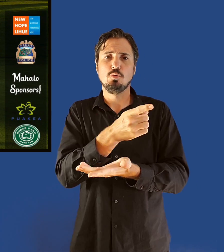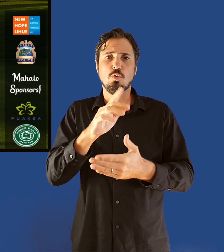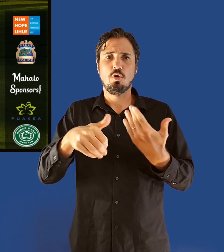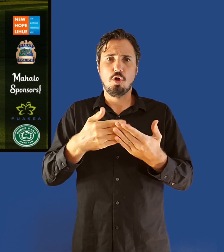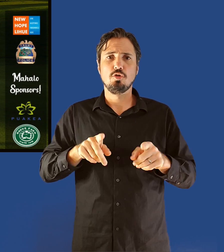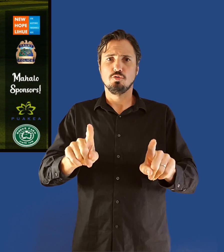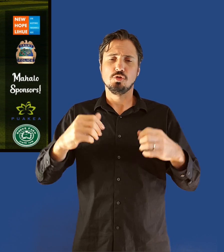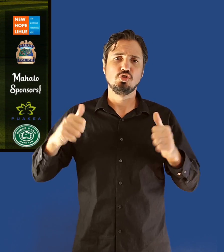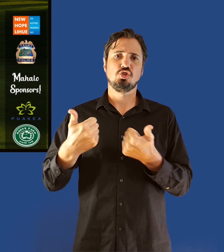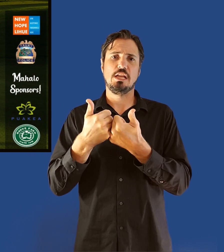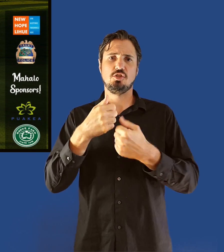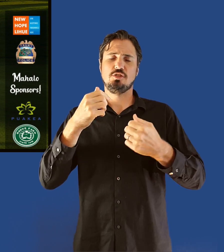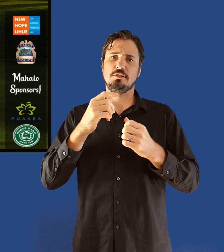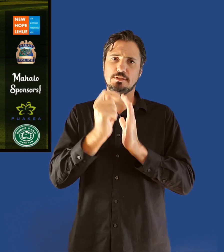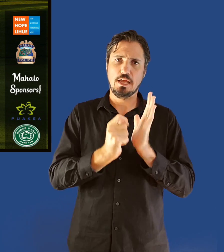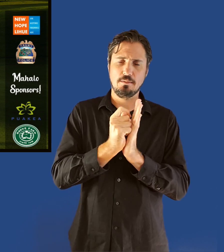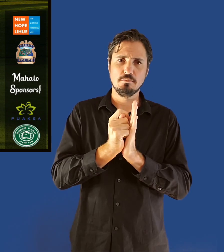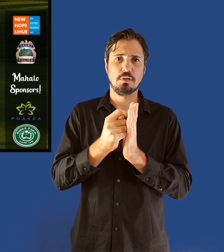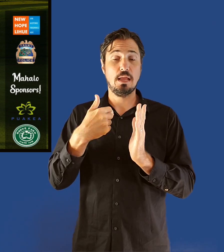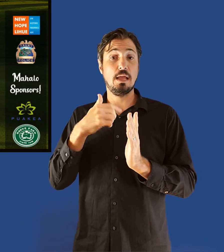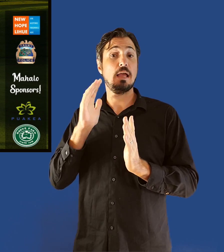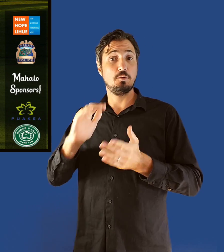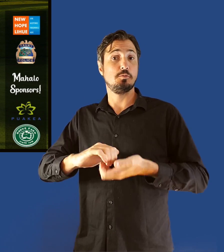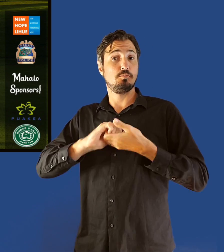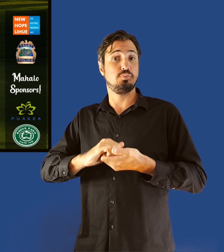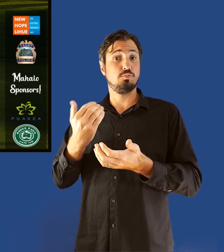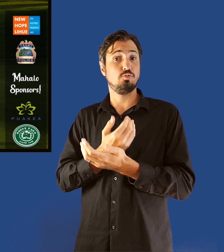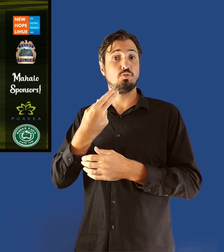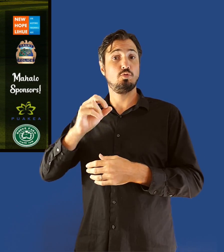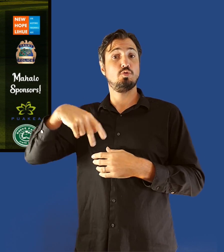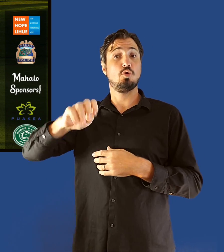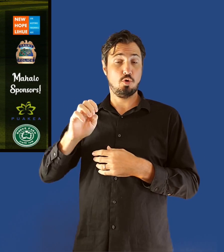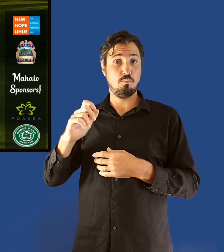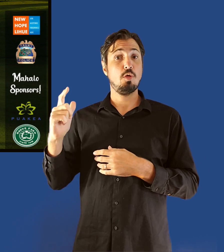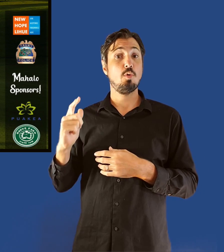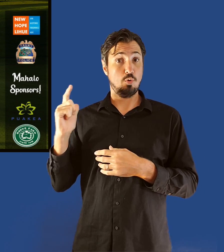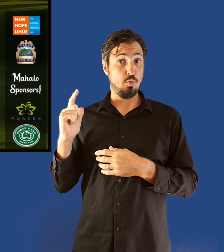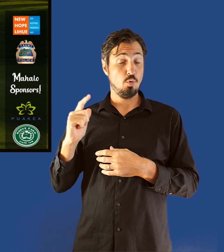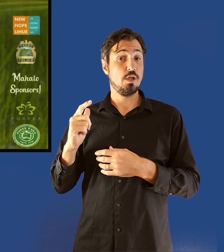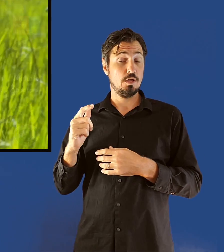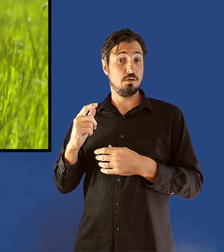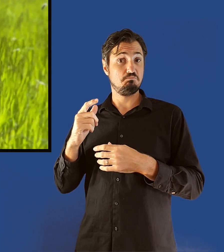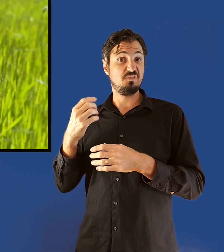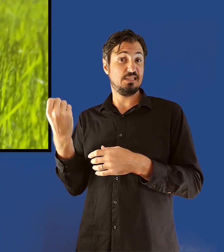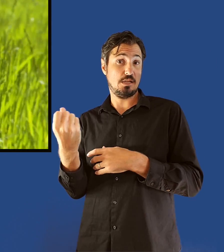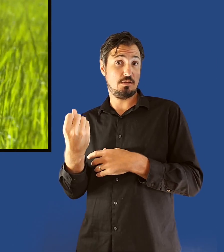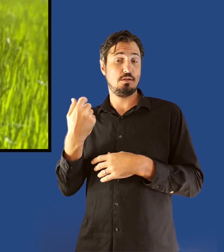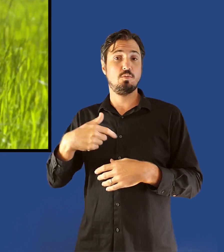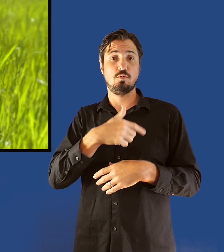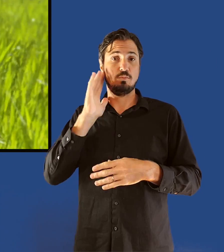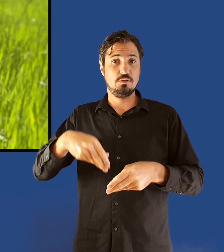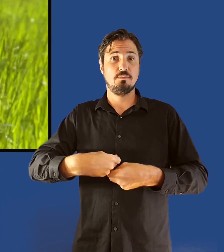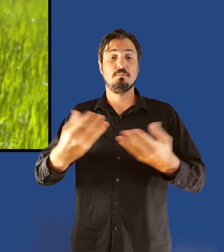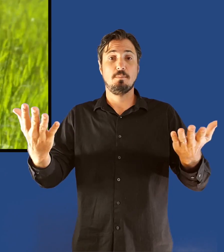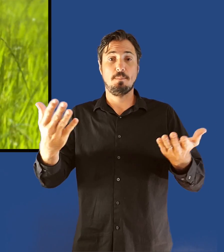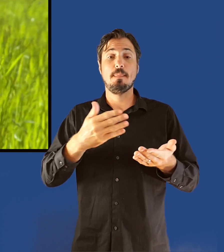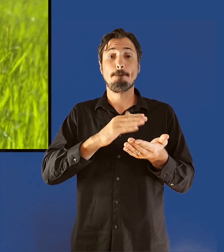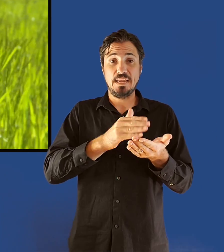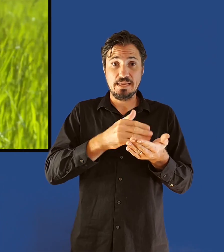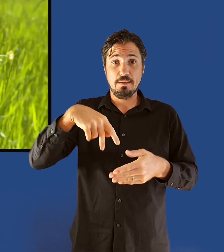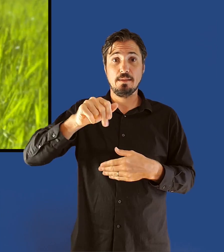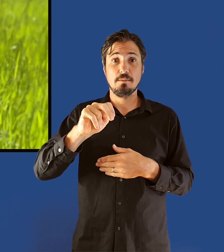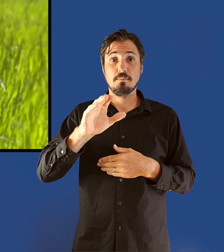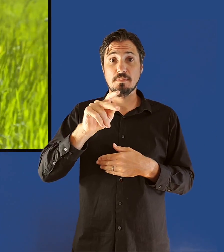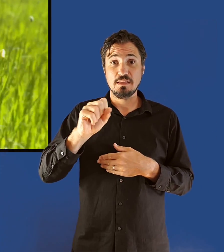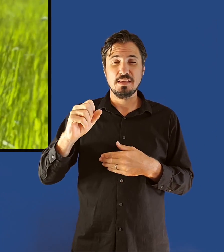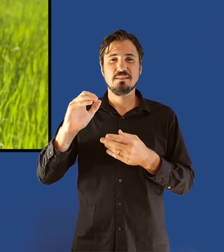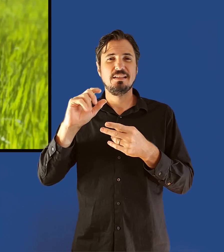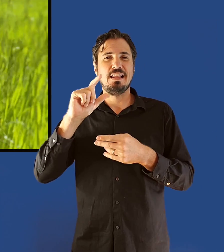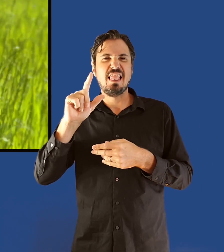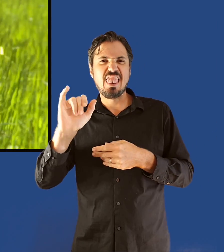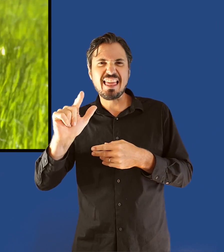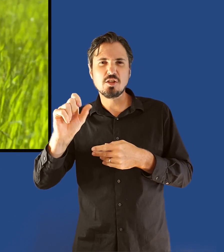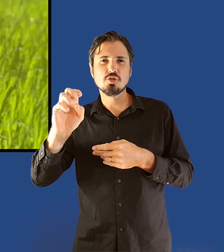I am excited to join New Hope Lihue church on Saturday as our police officers will be distributing pancakes and Smokies sausage with bottled water in a drive-thru only format